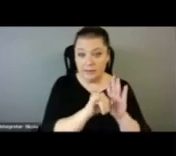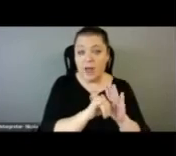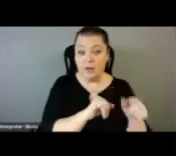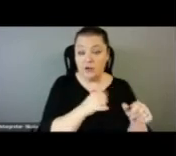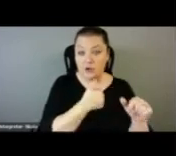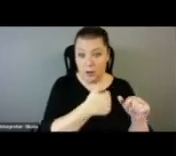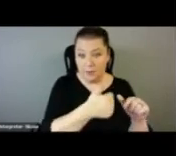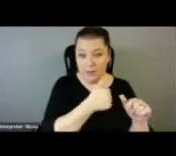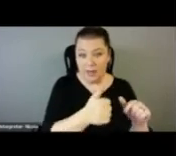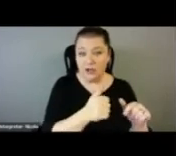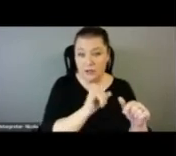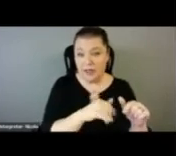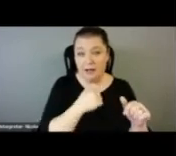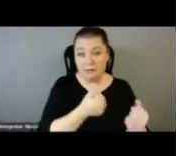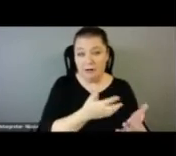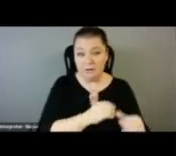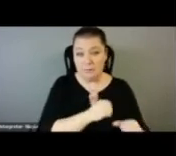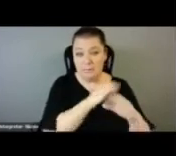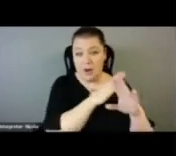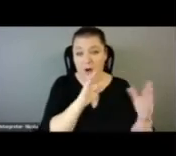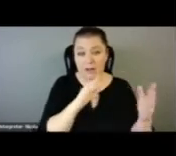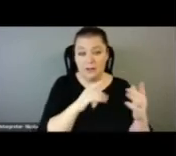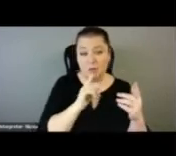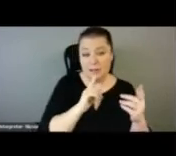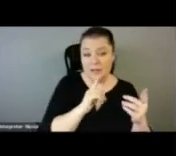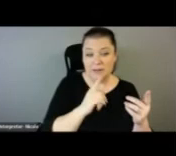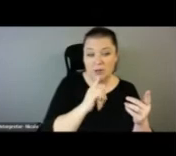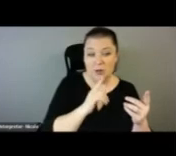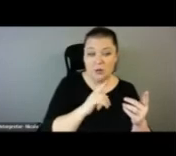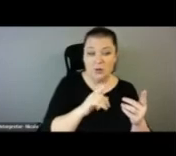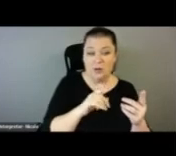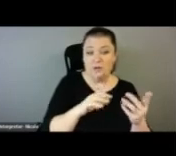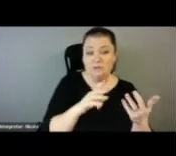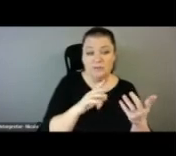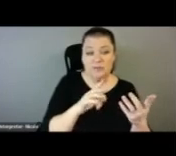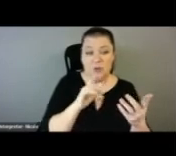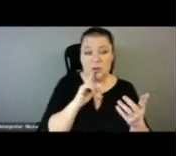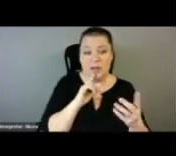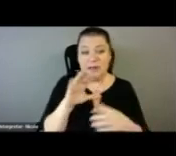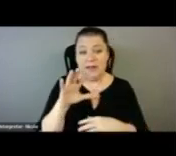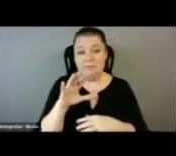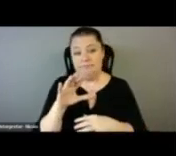50% compared to white and Caucasian is at 31%. So by adding those demographic questions, we were able to start